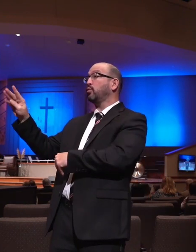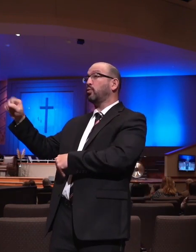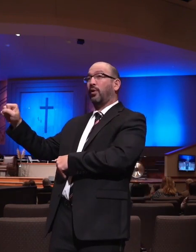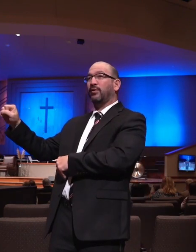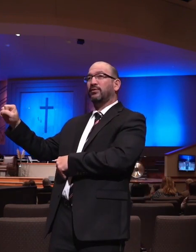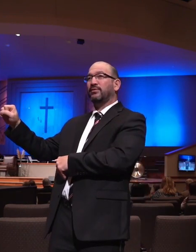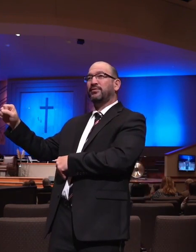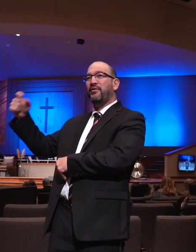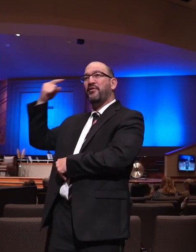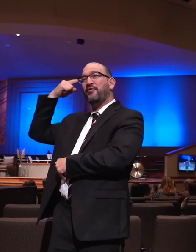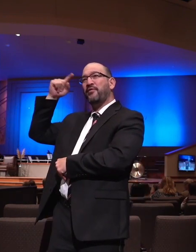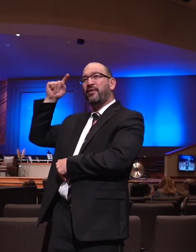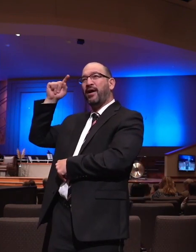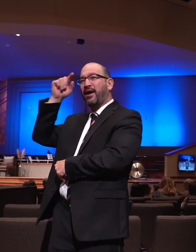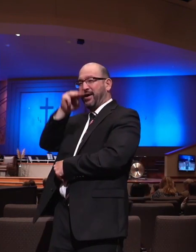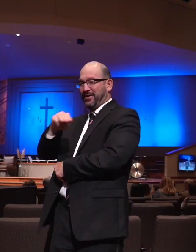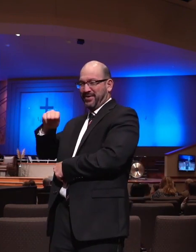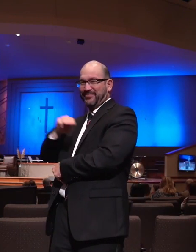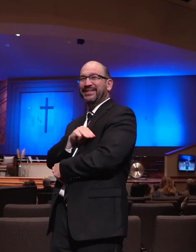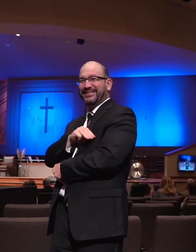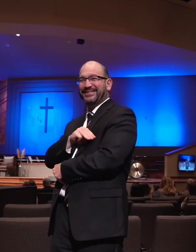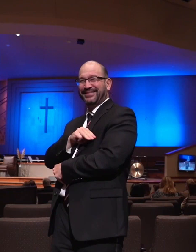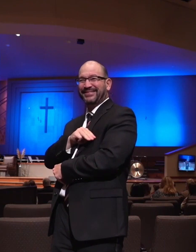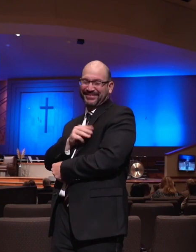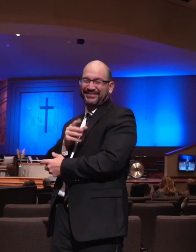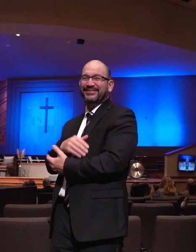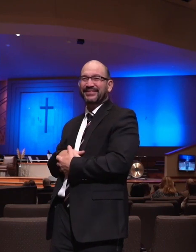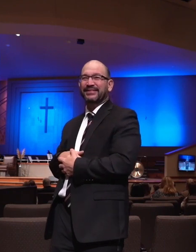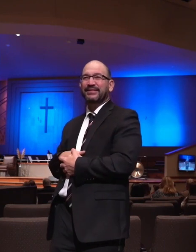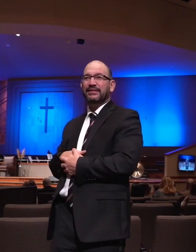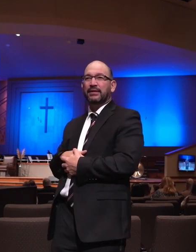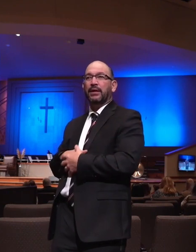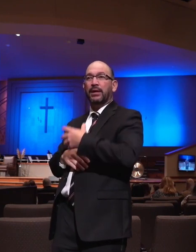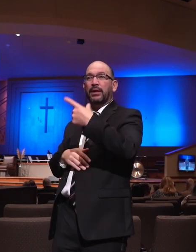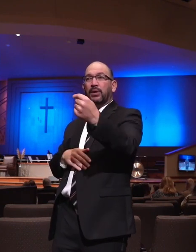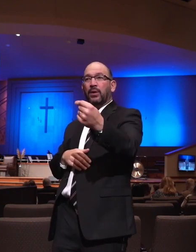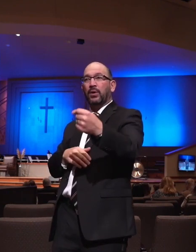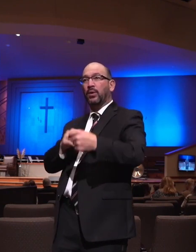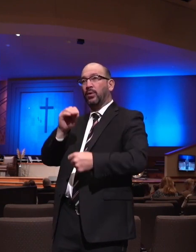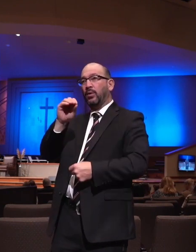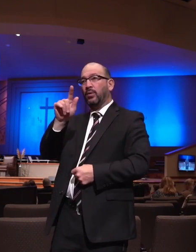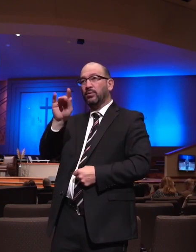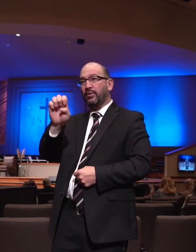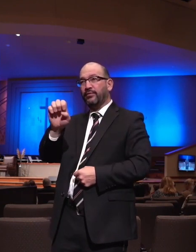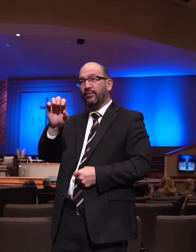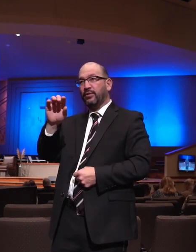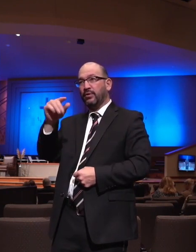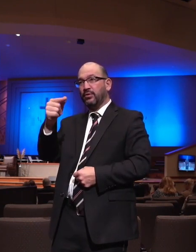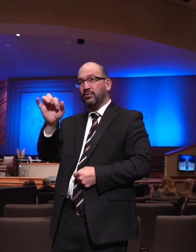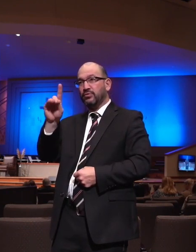be a what a missions trip you're going to Olive Garden this week if you're going to Olive Garden what